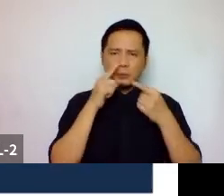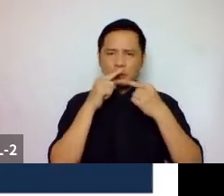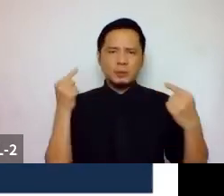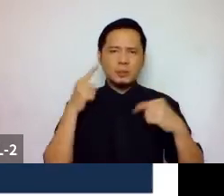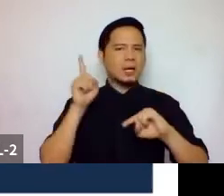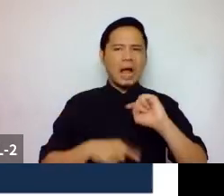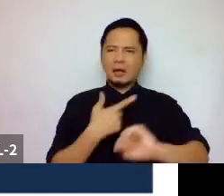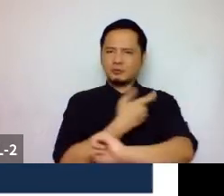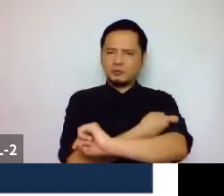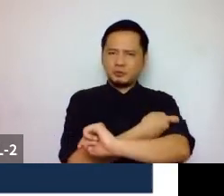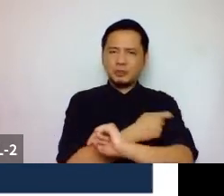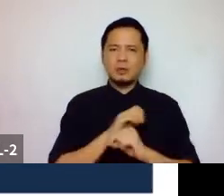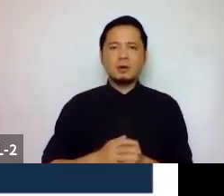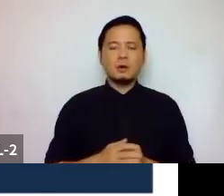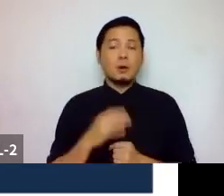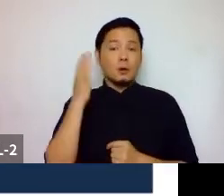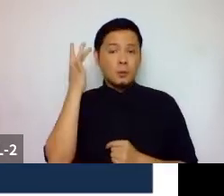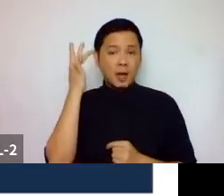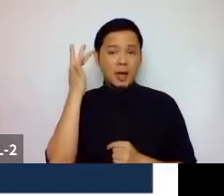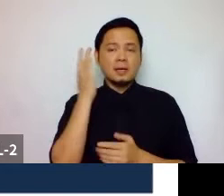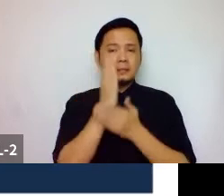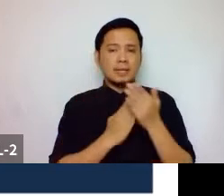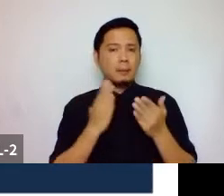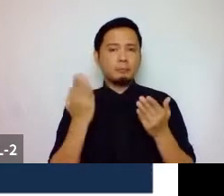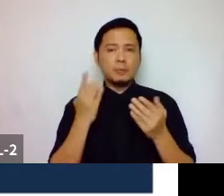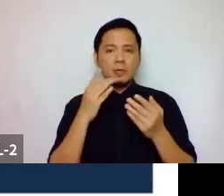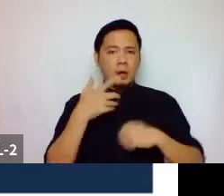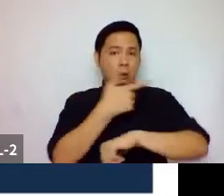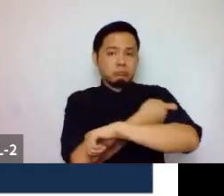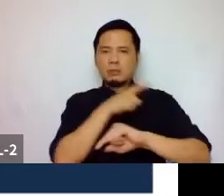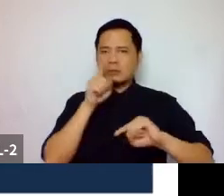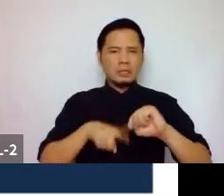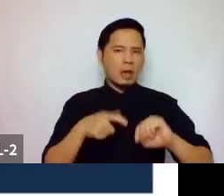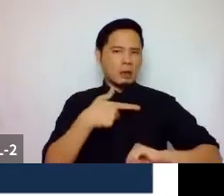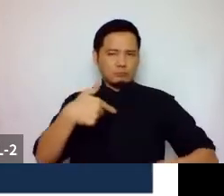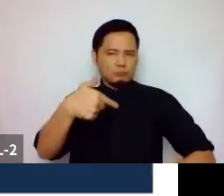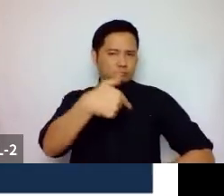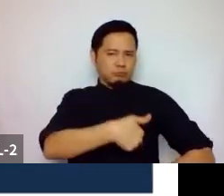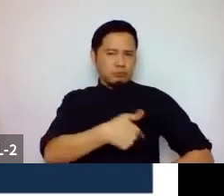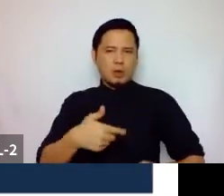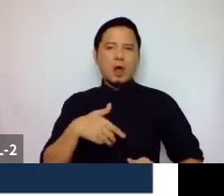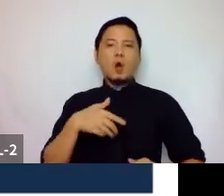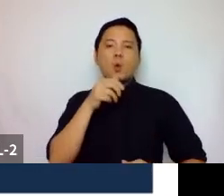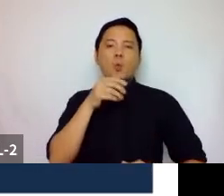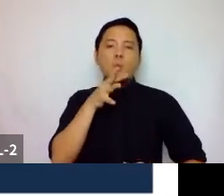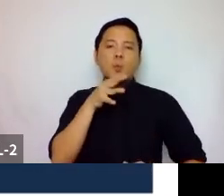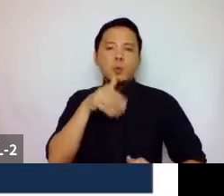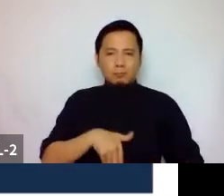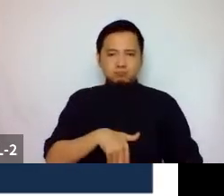There are some vaccines that cannot be administered to pregnant women because some of them could be considered vulnerable.